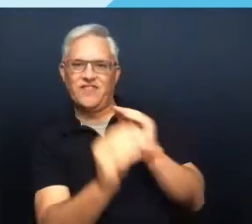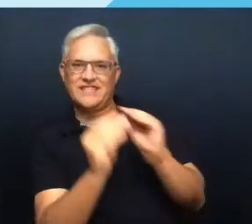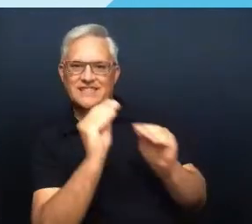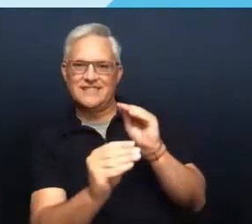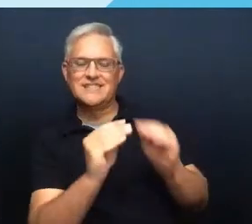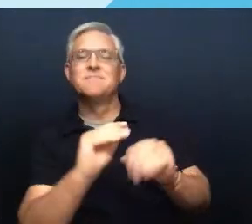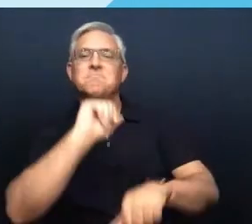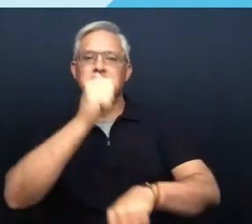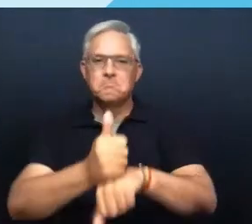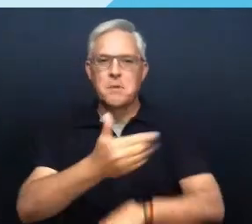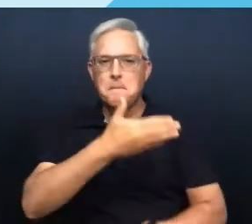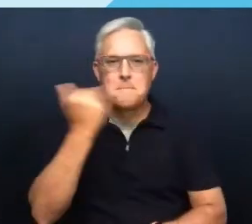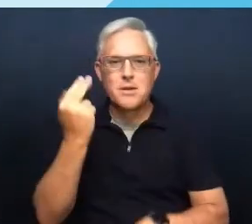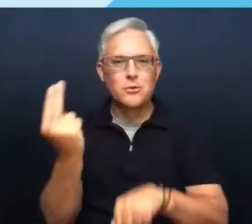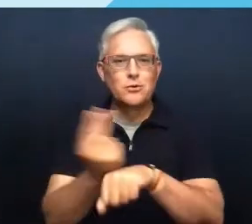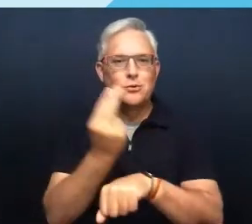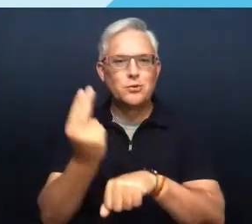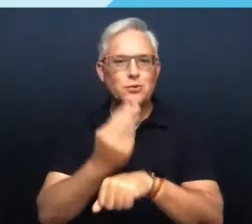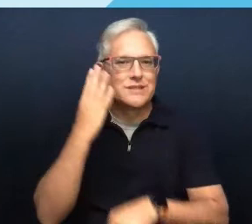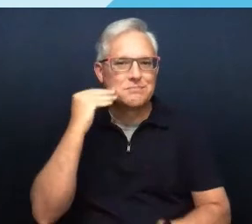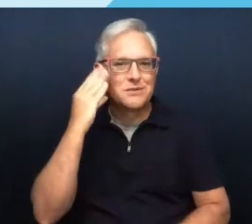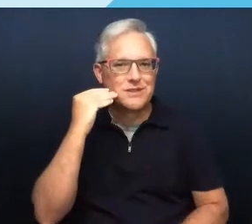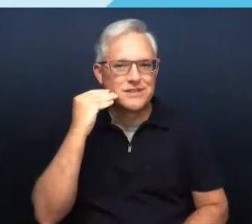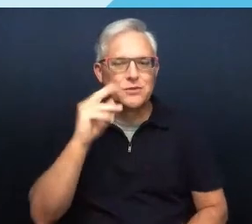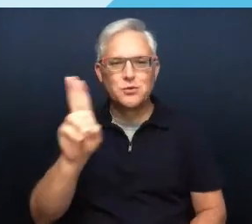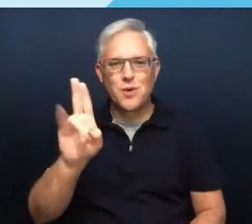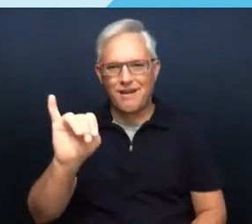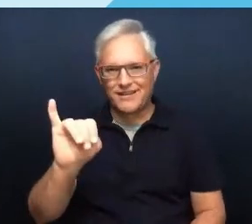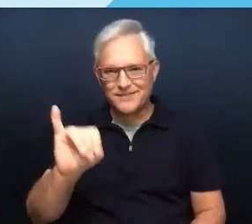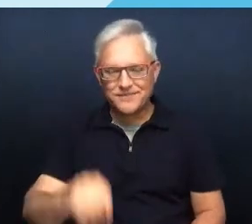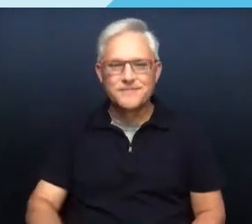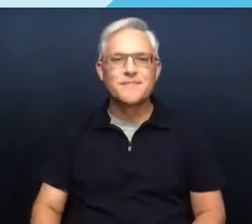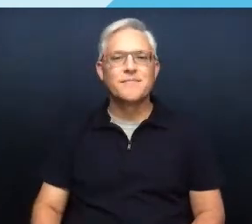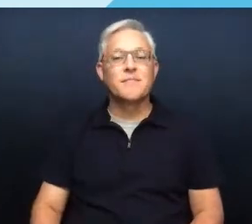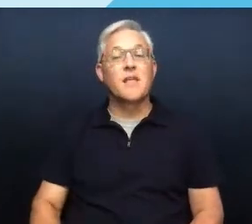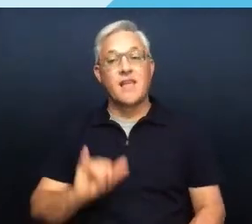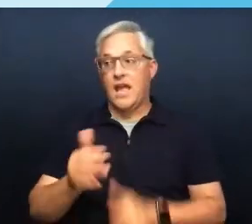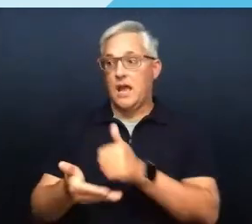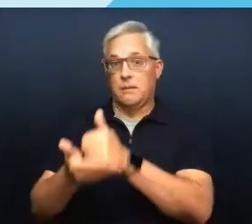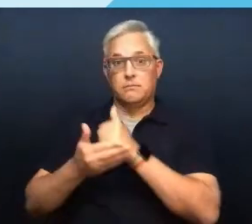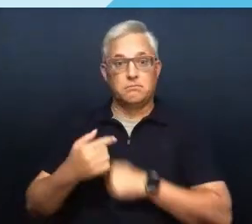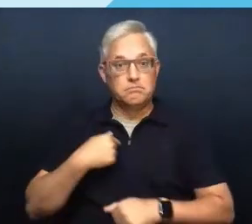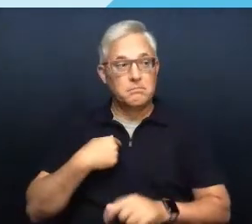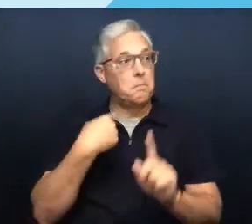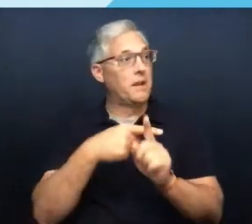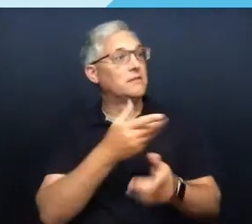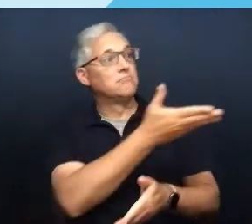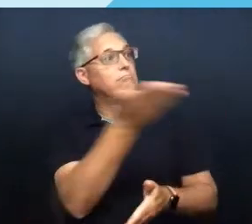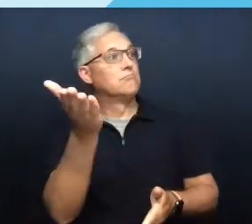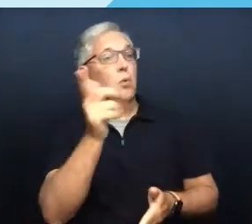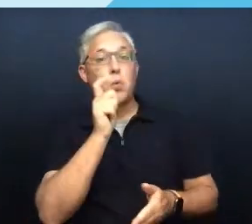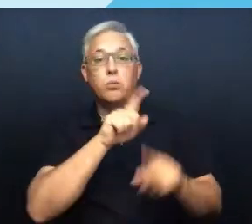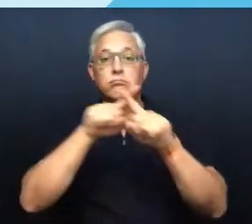This allowed me and anyone else dependent with closed captions to watch the videos without adding more time to complete